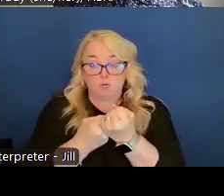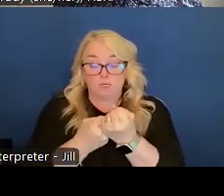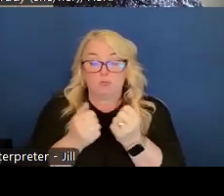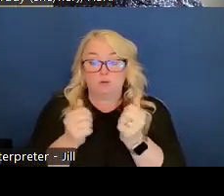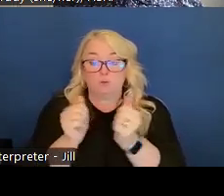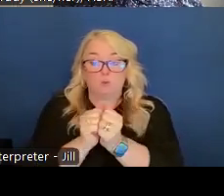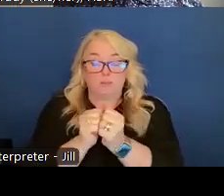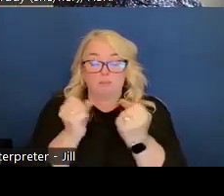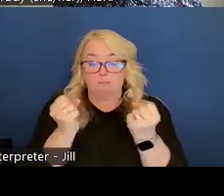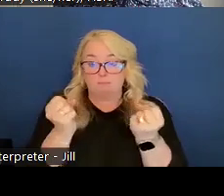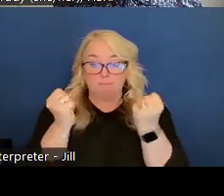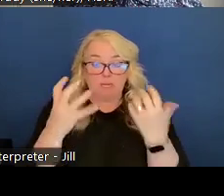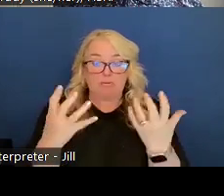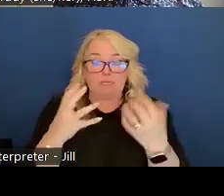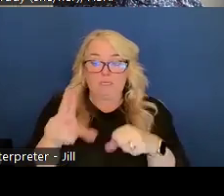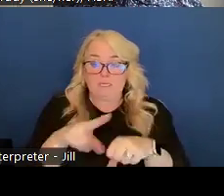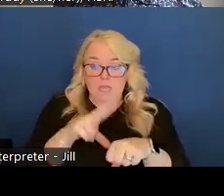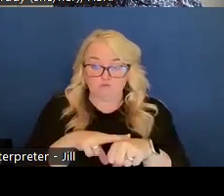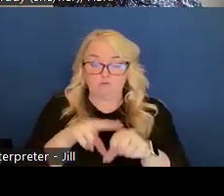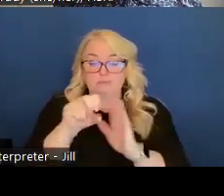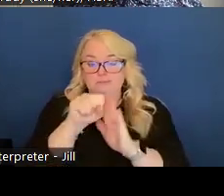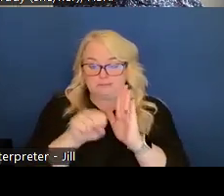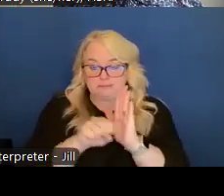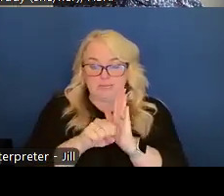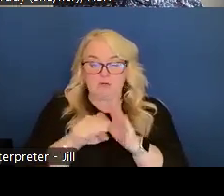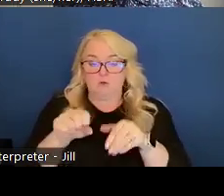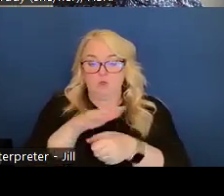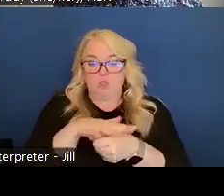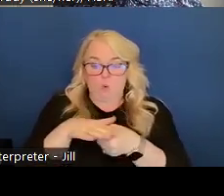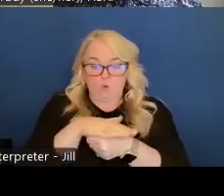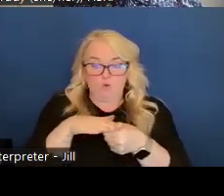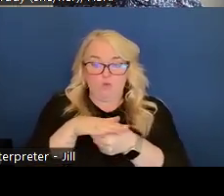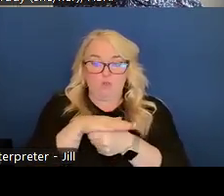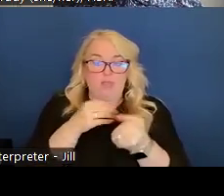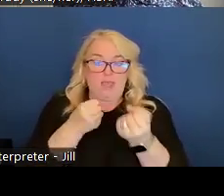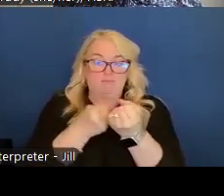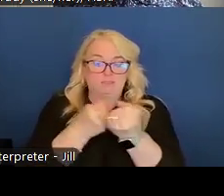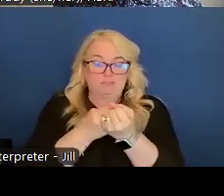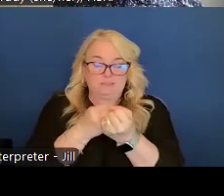many national, state, and local advocacy coalitions. So some